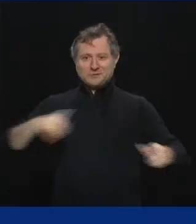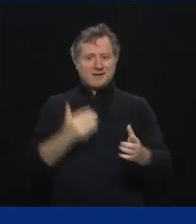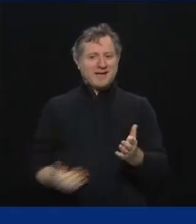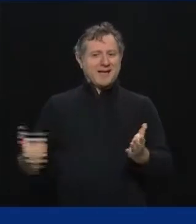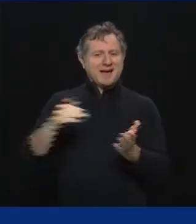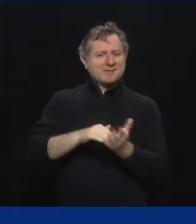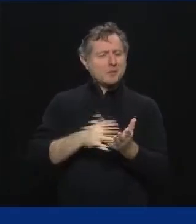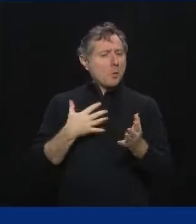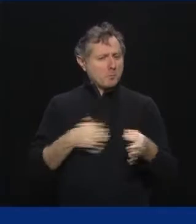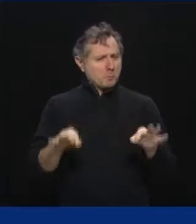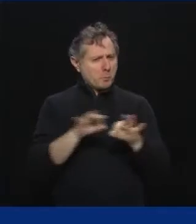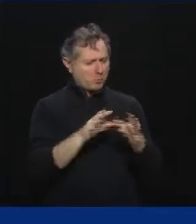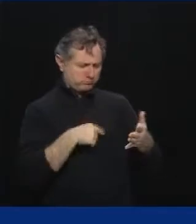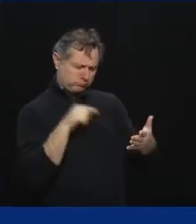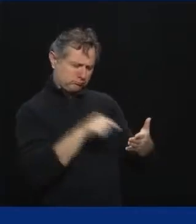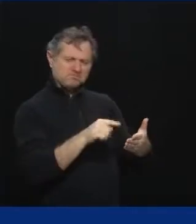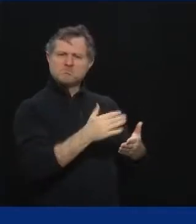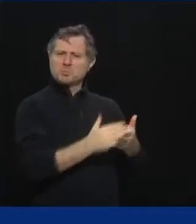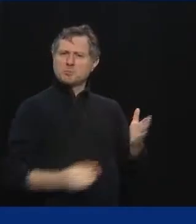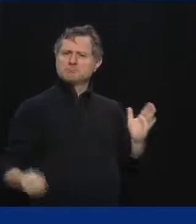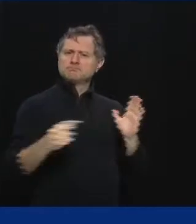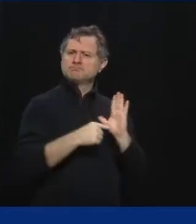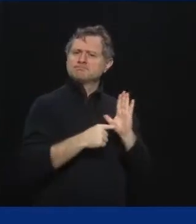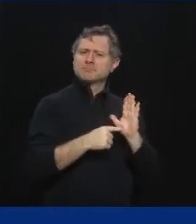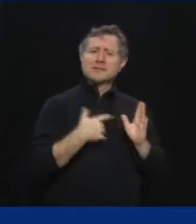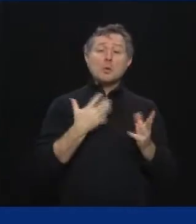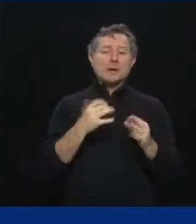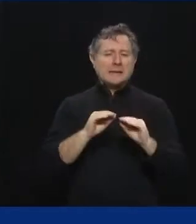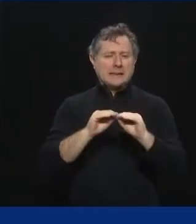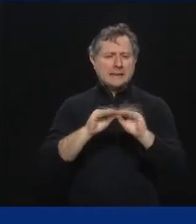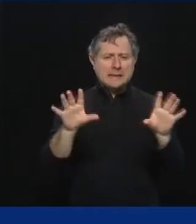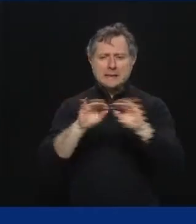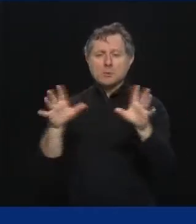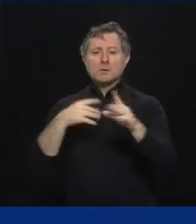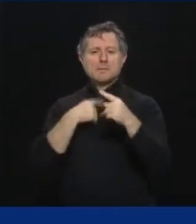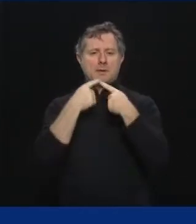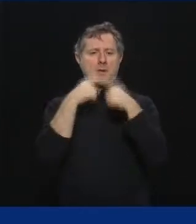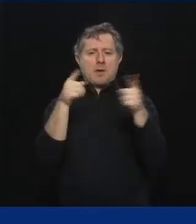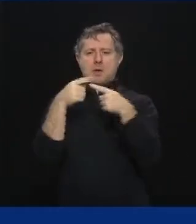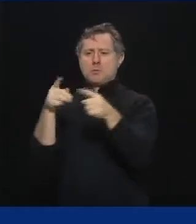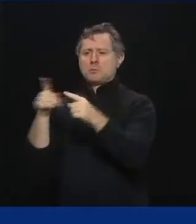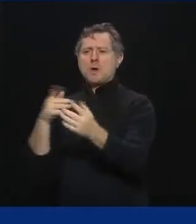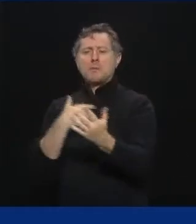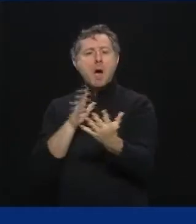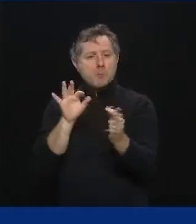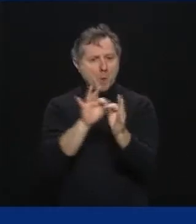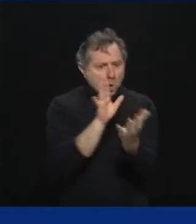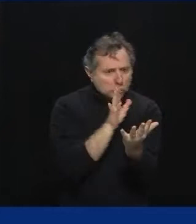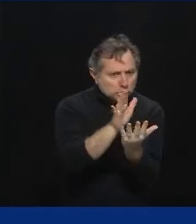SAID THEN AND STILL CONTINUE TO THIS DAY IS TO RESTORE PEOPLE'S FAITH IN THEIR GOVERNMENT. AN IMPORTANT PART OF THAT IS